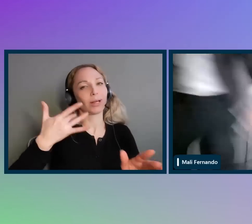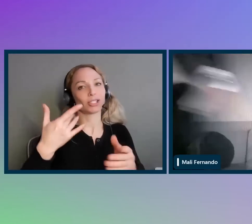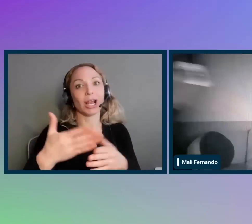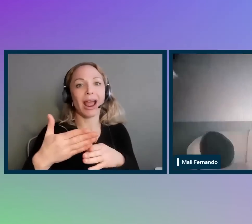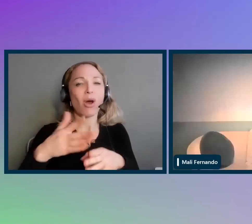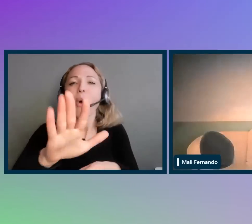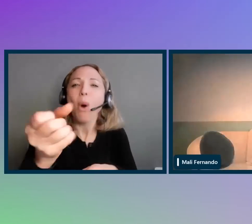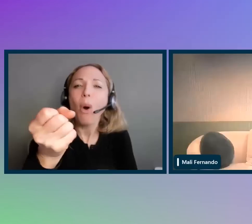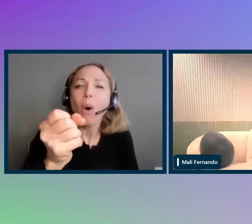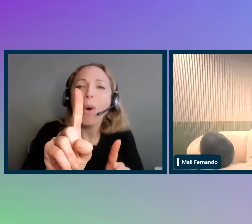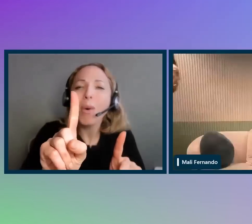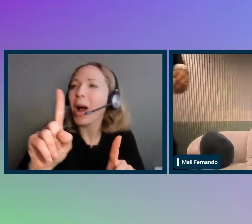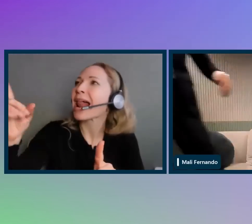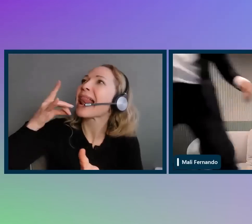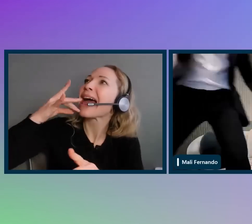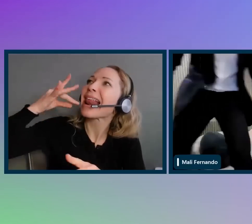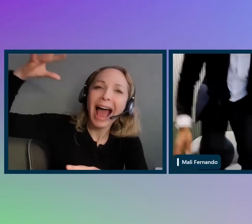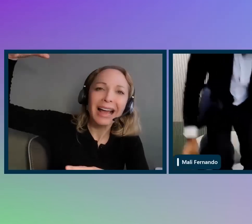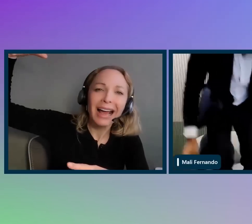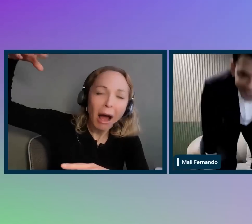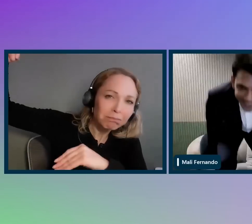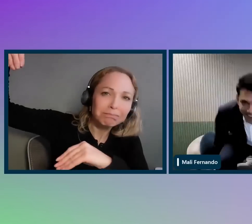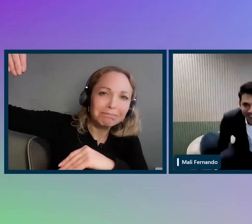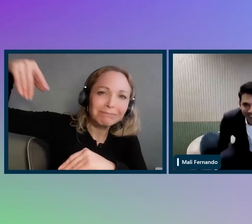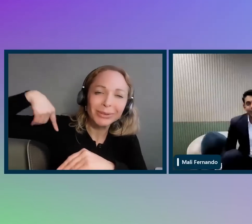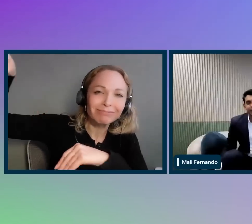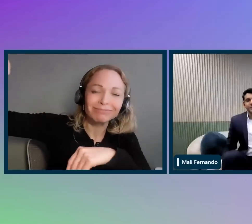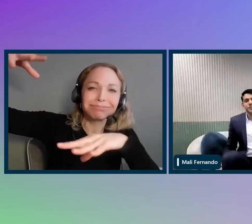All right, jumping jacks here. No, this is great, Mali.